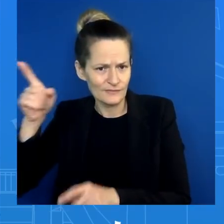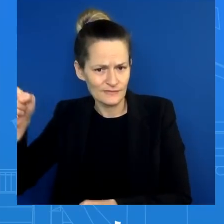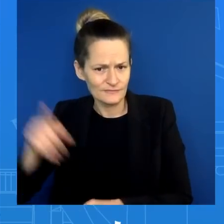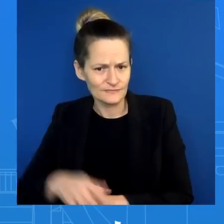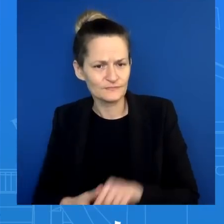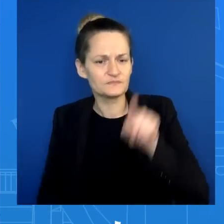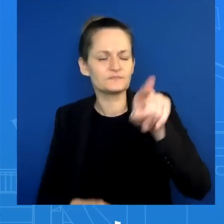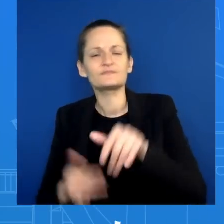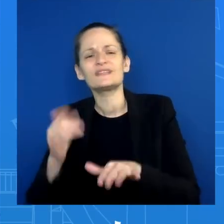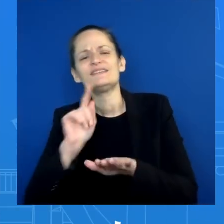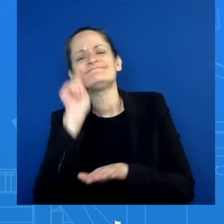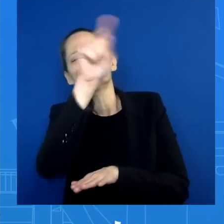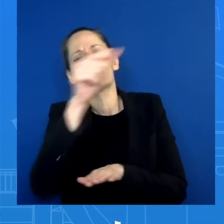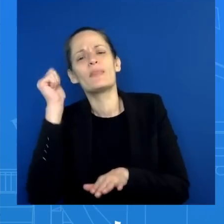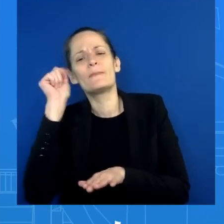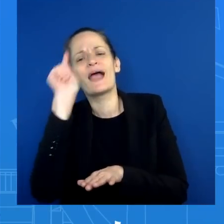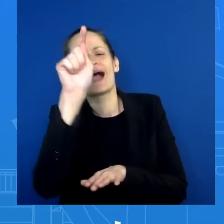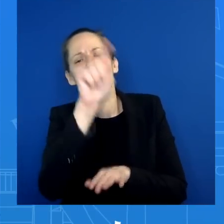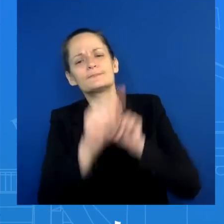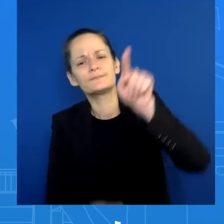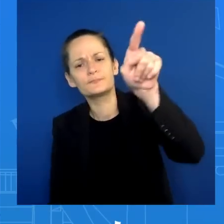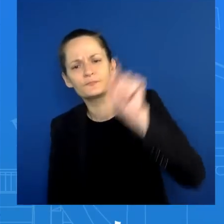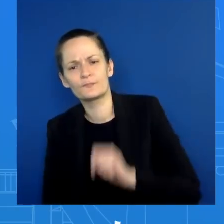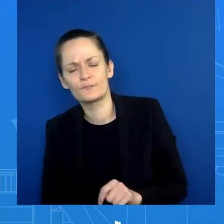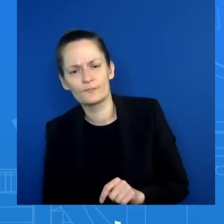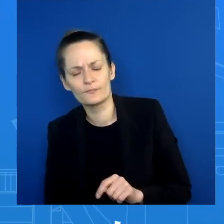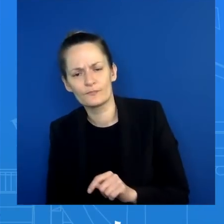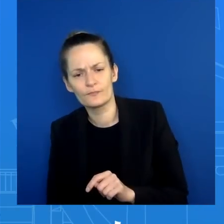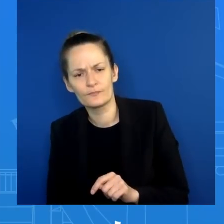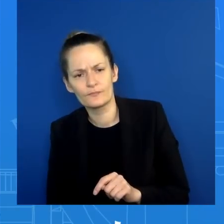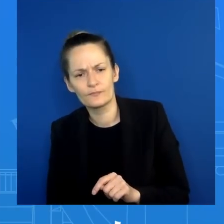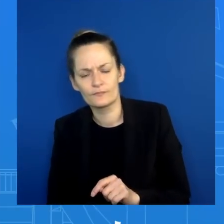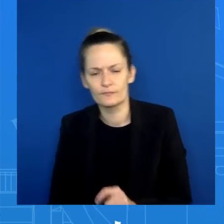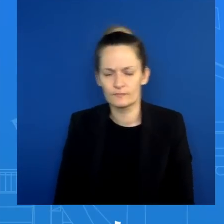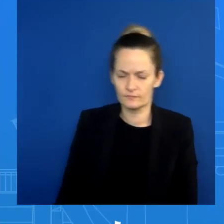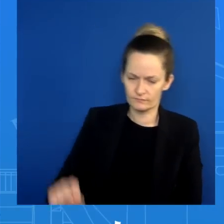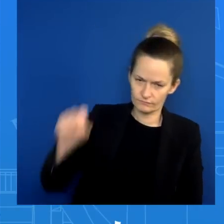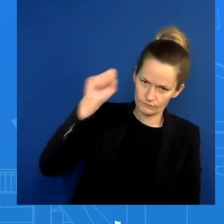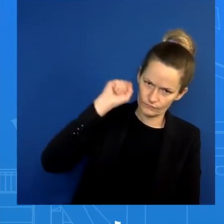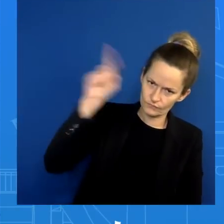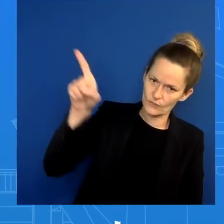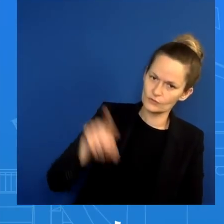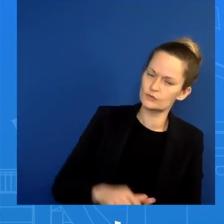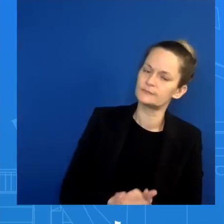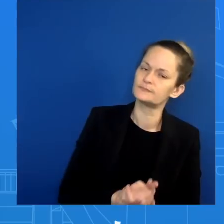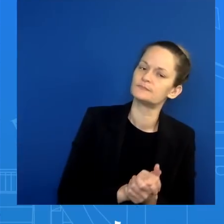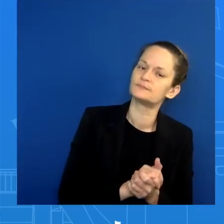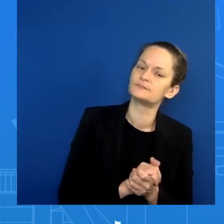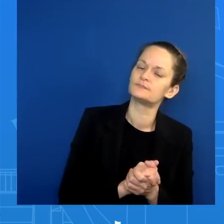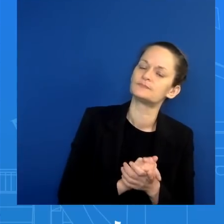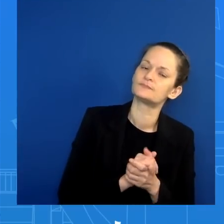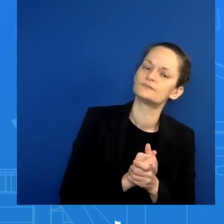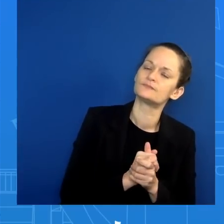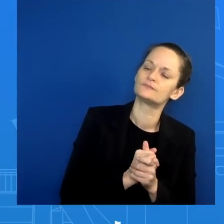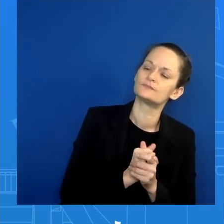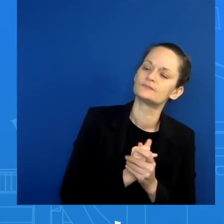The Press: Thank you. Quick on the event and also a question about the questions